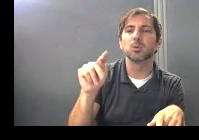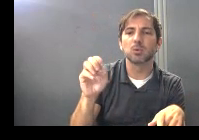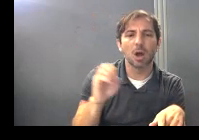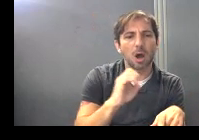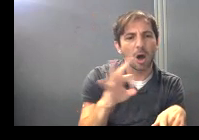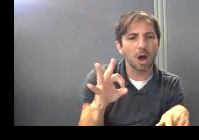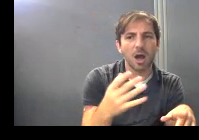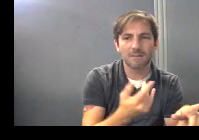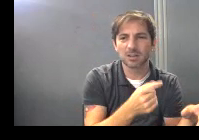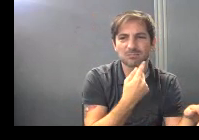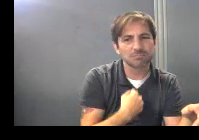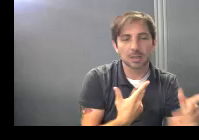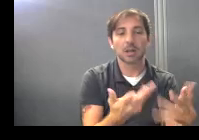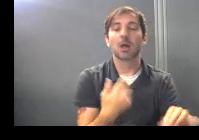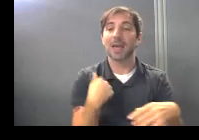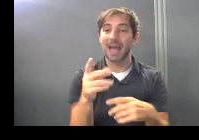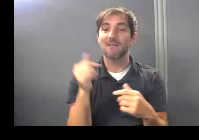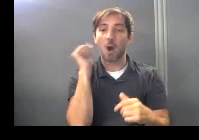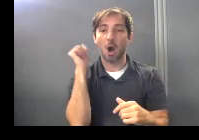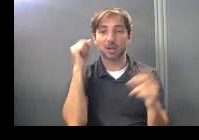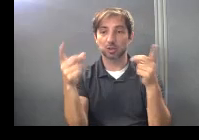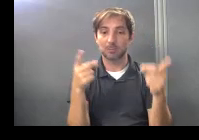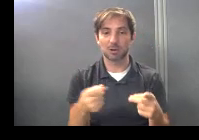AVAILABLE USING THE INTERPRETATION BUTTON ON THE SCREEN.